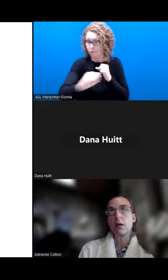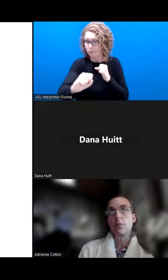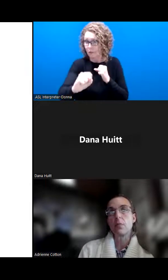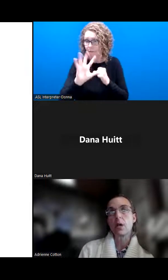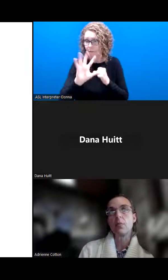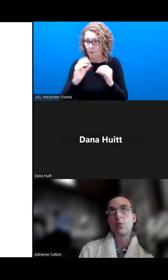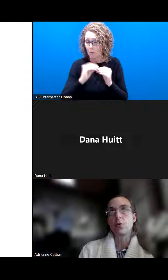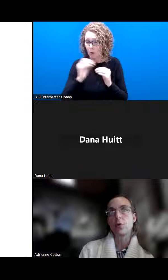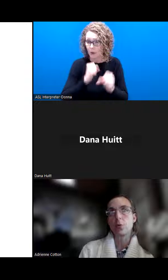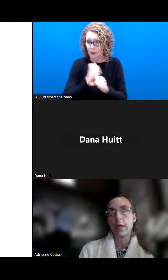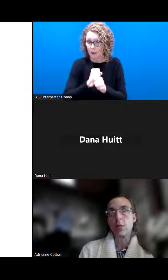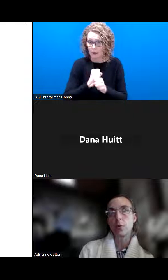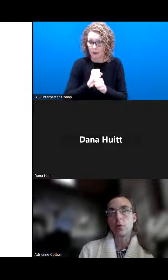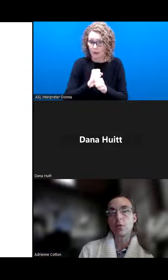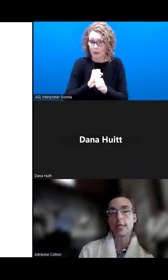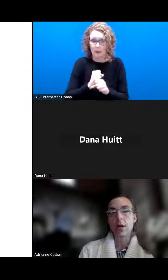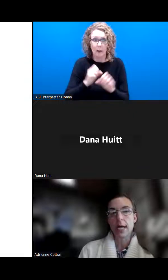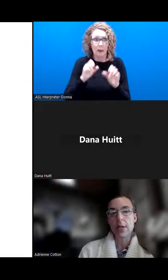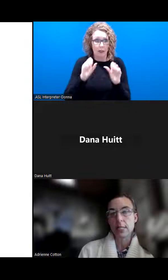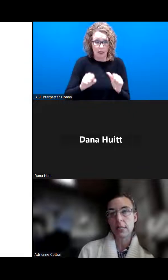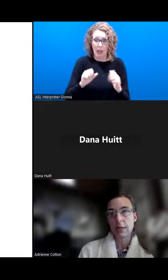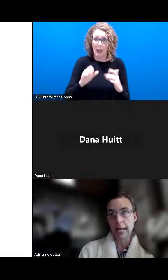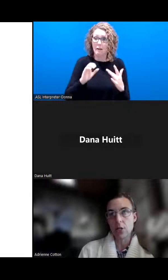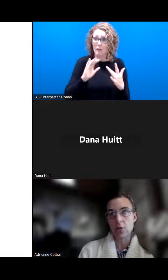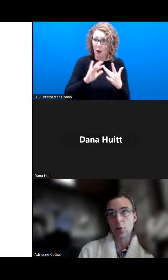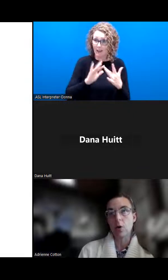the ability to schedule my hours around my life and my clients'